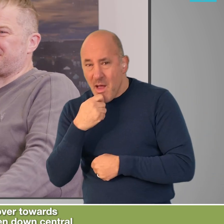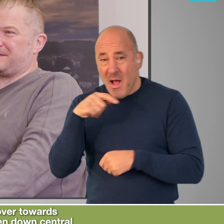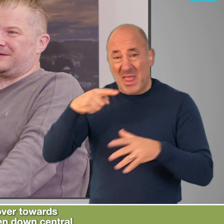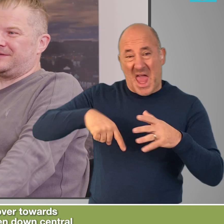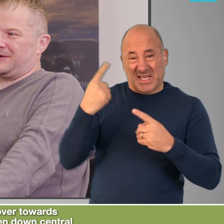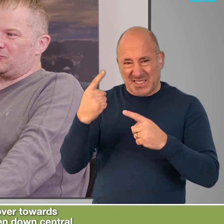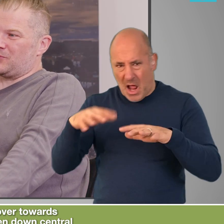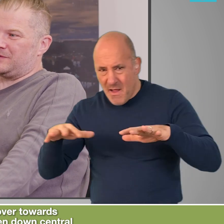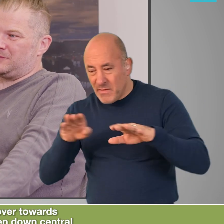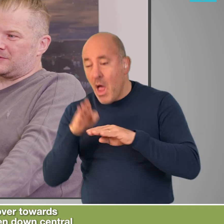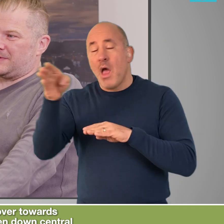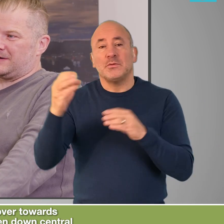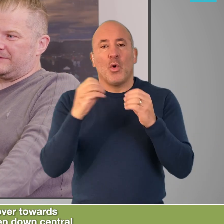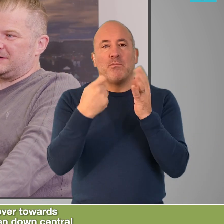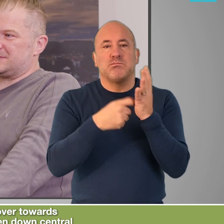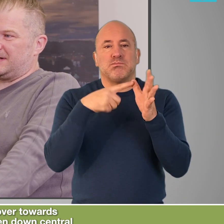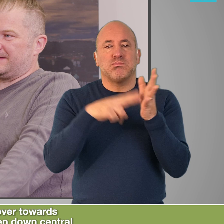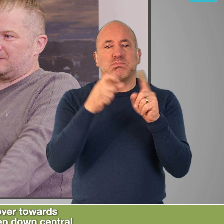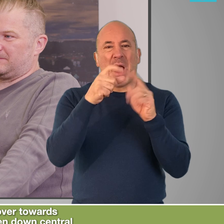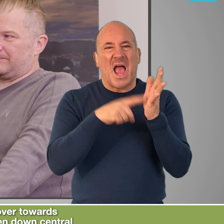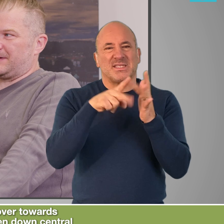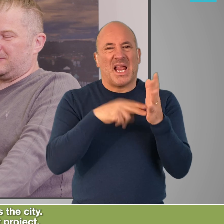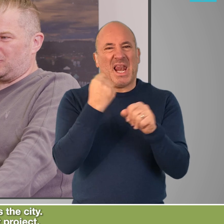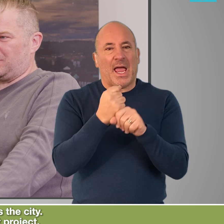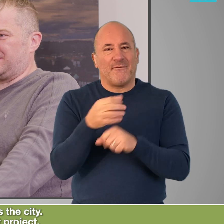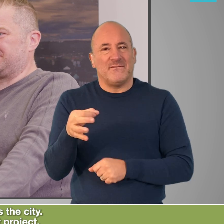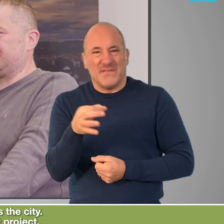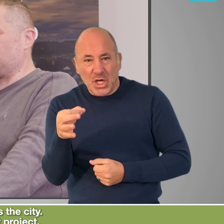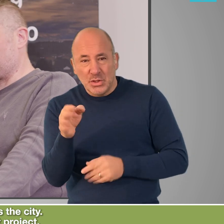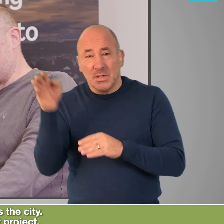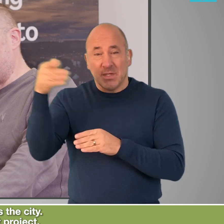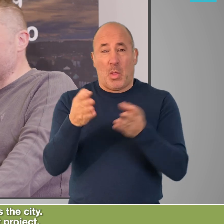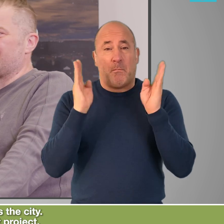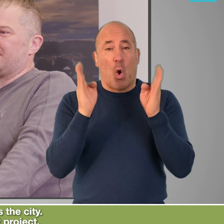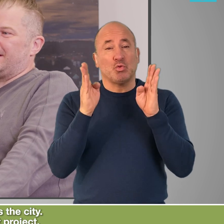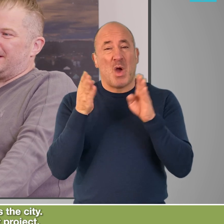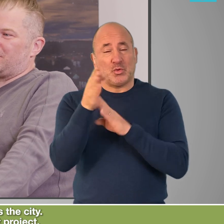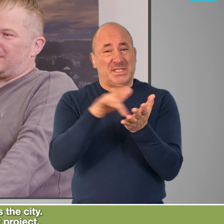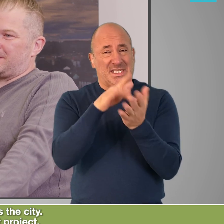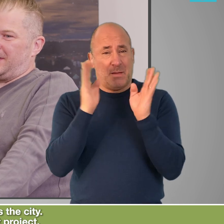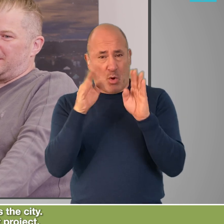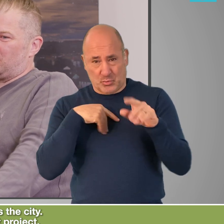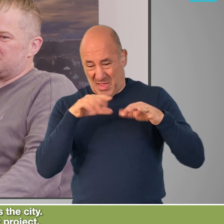itself and then goes over towards Brandling Village and then down central motorway towards the city. So that's the pilot project.